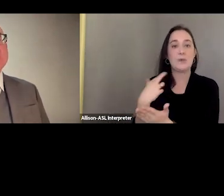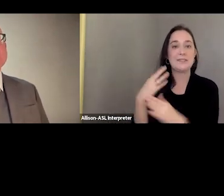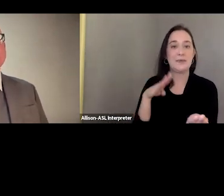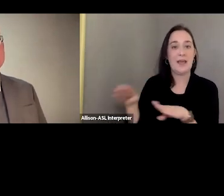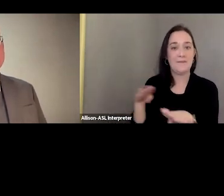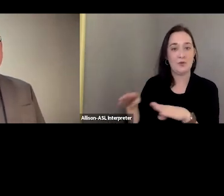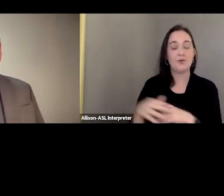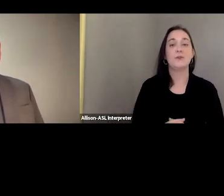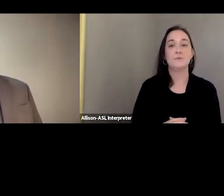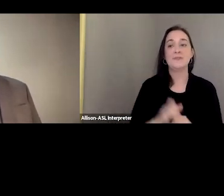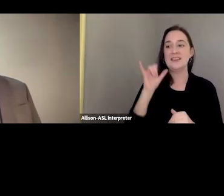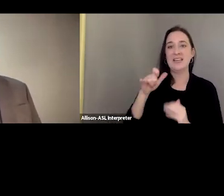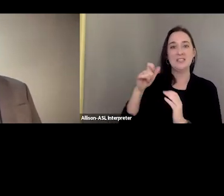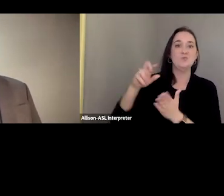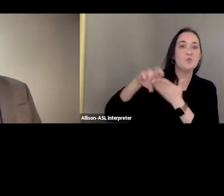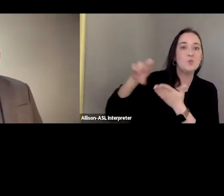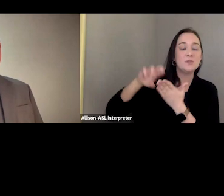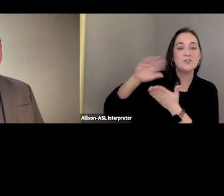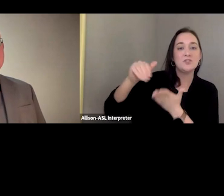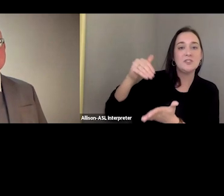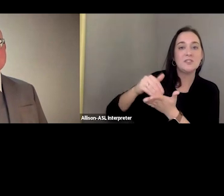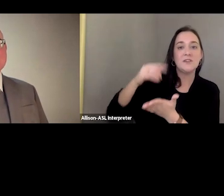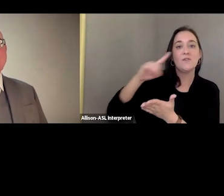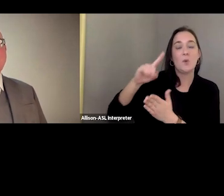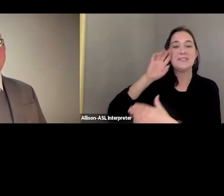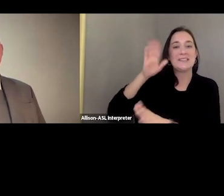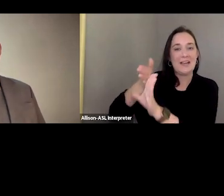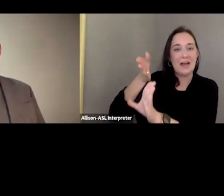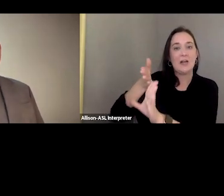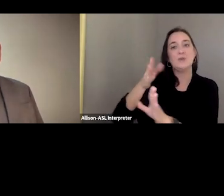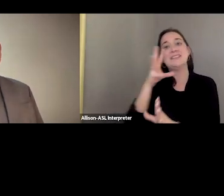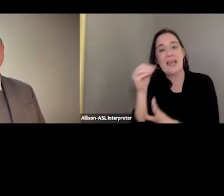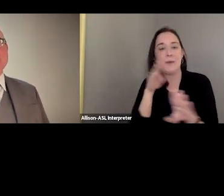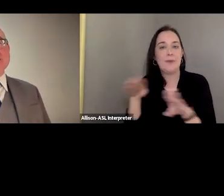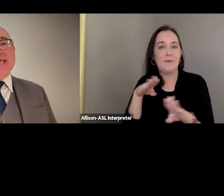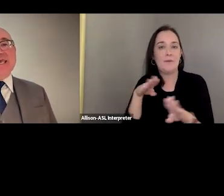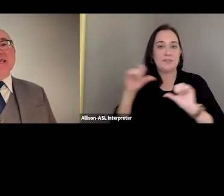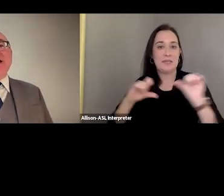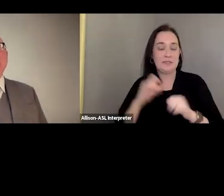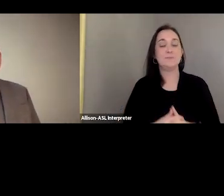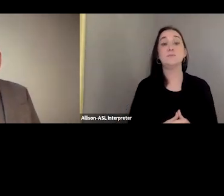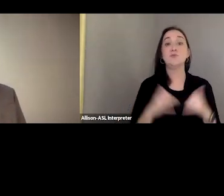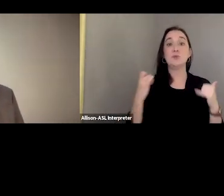a research center in the Department of Psychiatry and Behavioral Sciences. I am very pleased to present today,